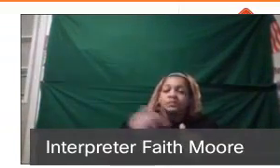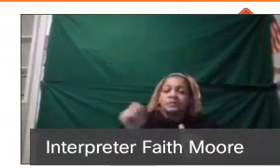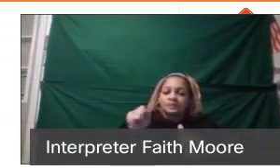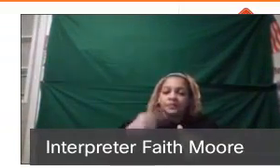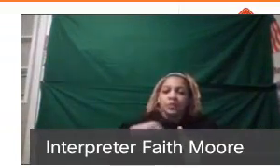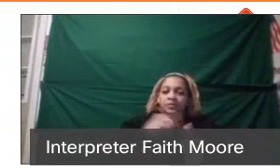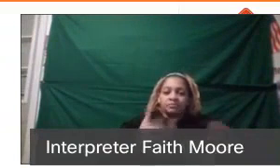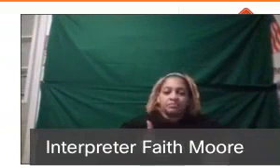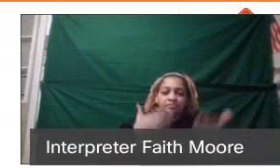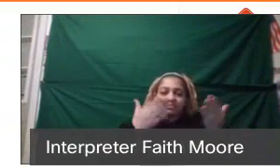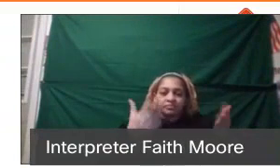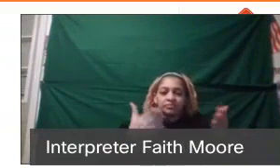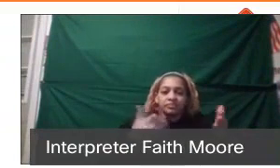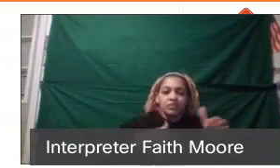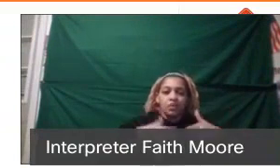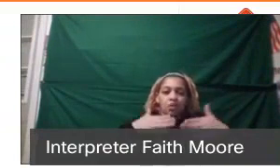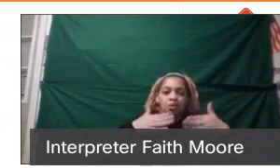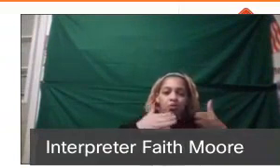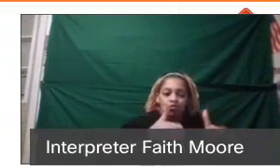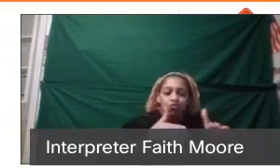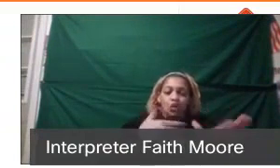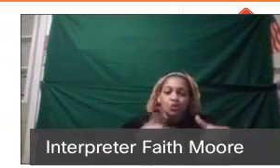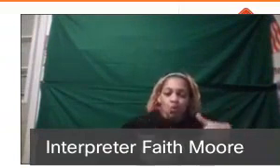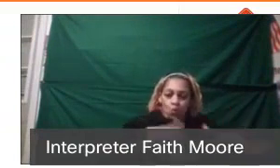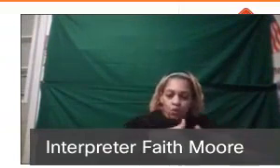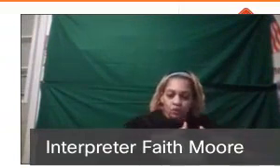All legs of endurance, so all 4 legs.